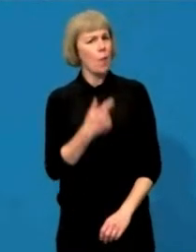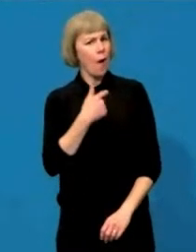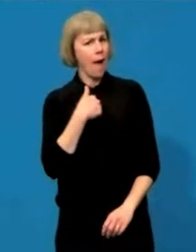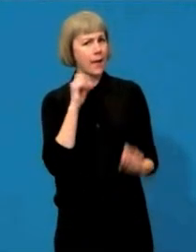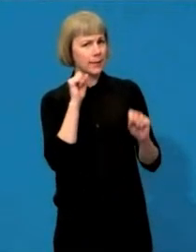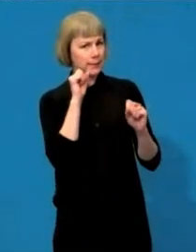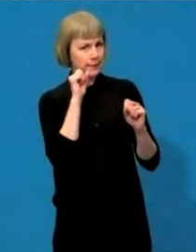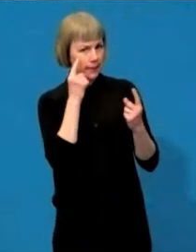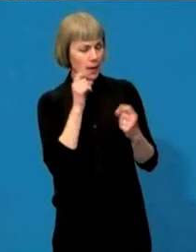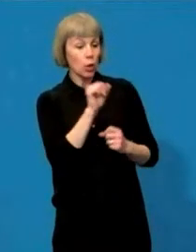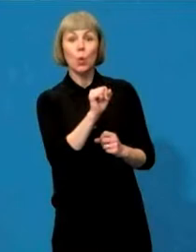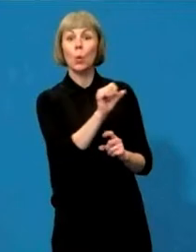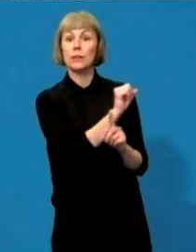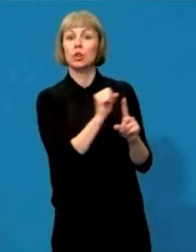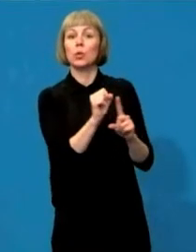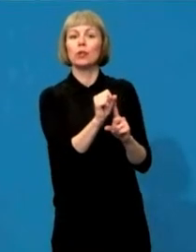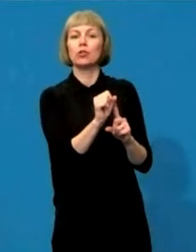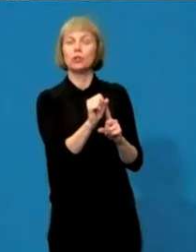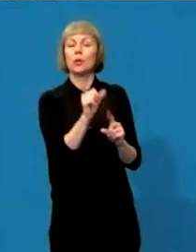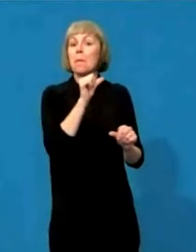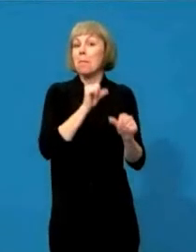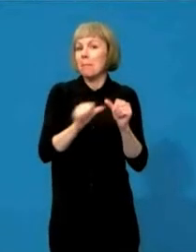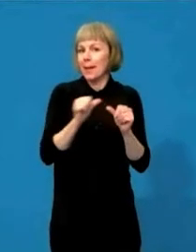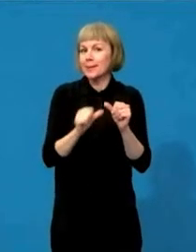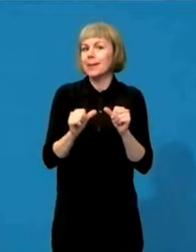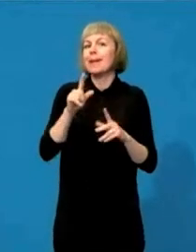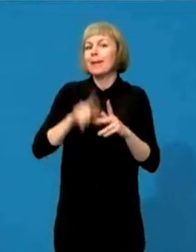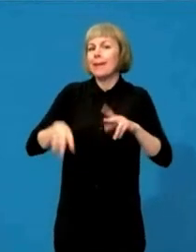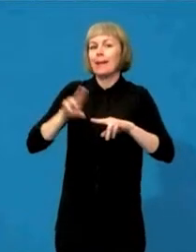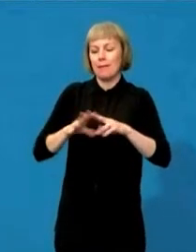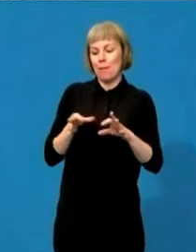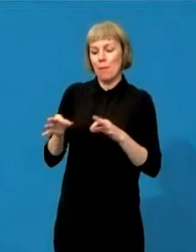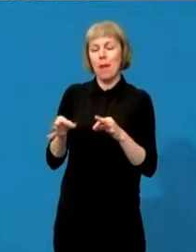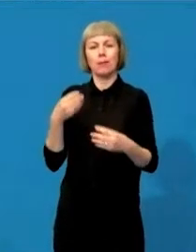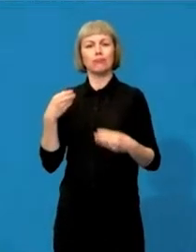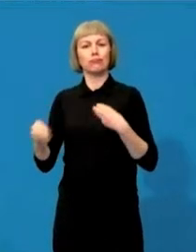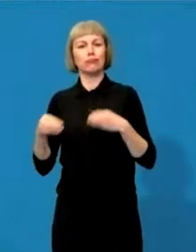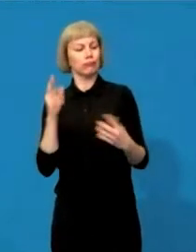situation much better if the plans were flexible as to how the funds could be spent?